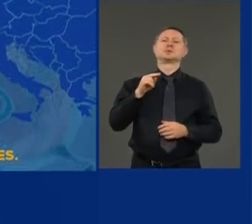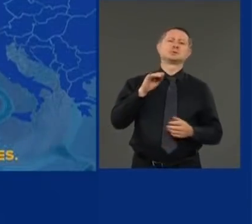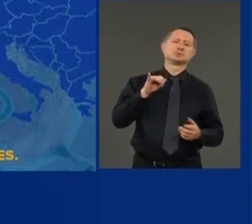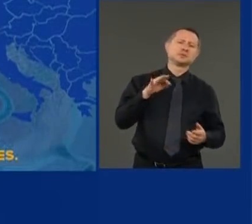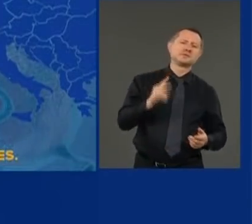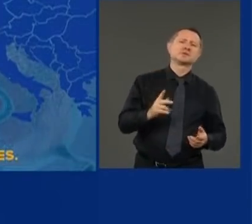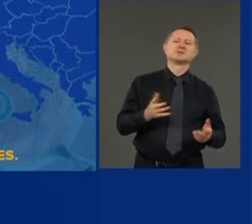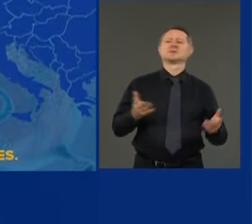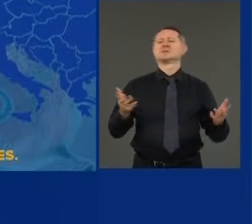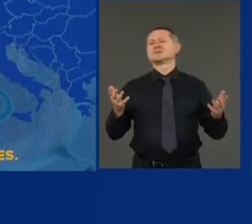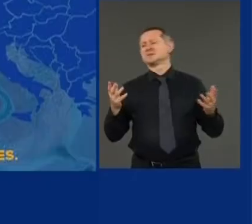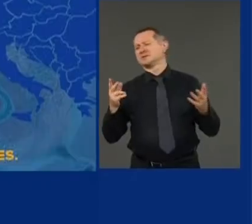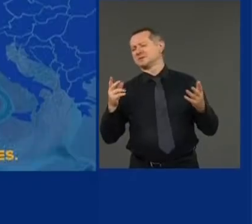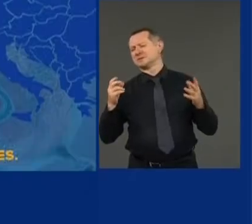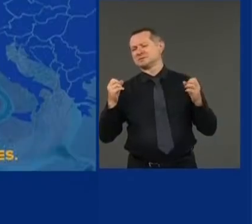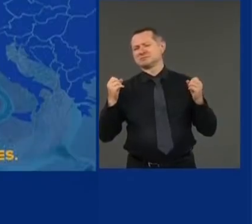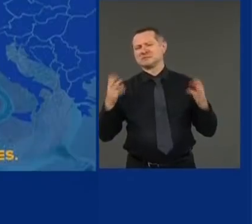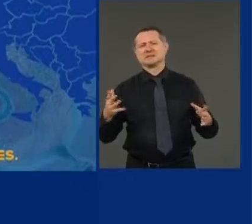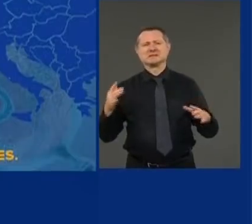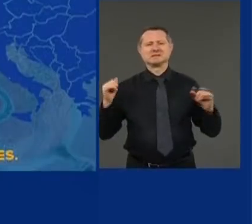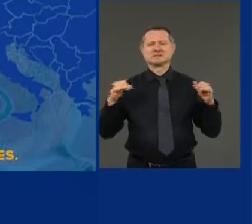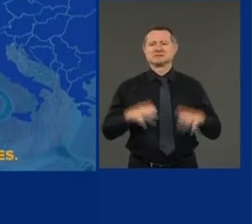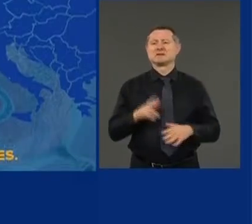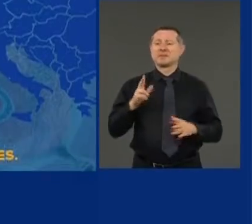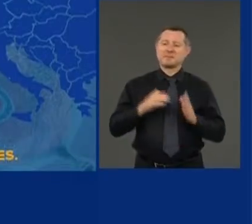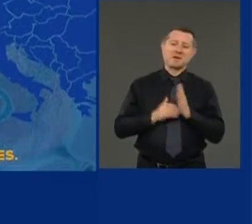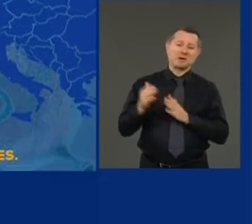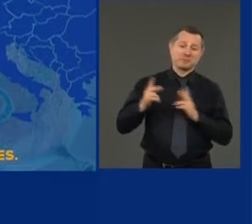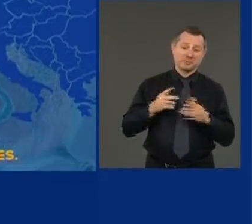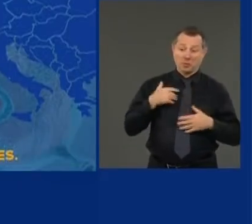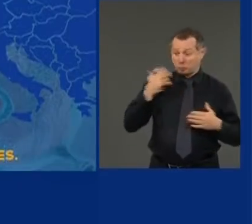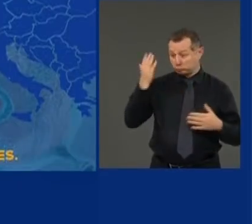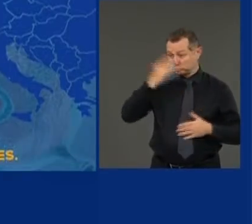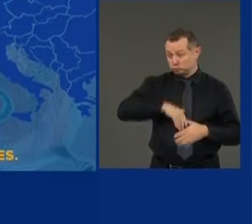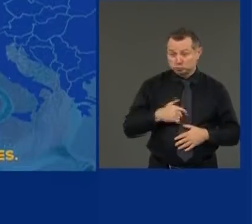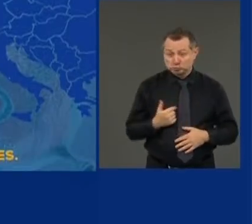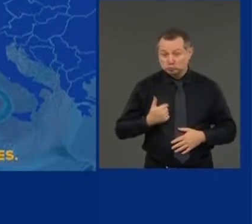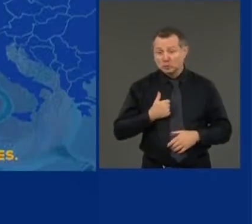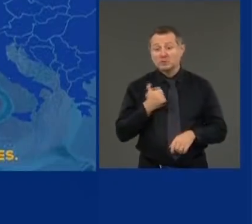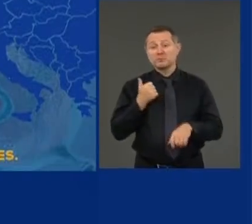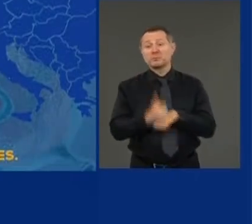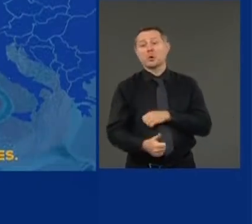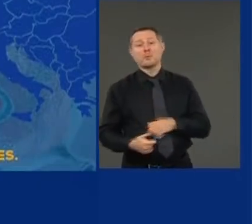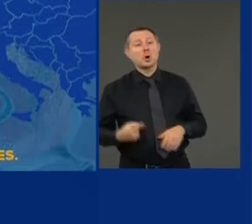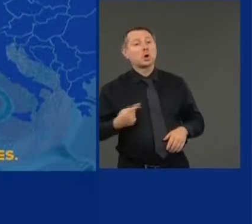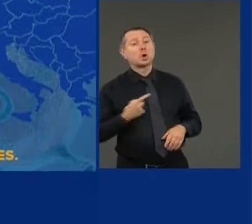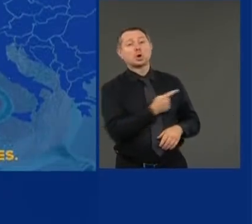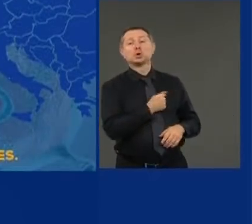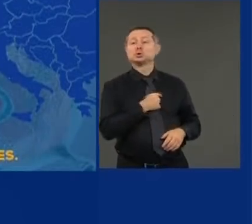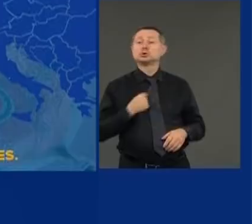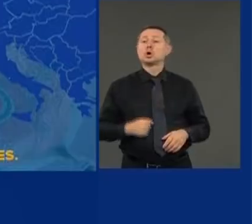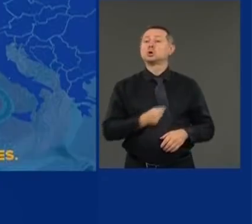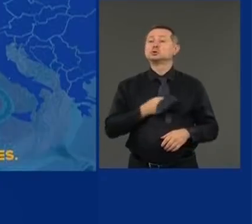IT GOT ON A PLANE IN EUROPE AND IT LANDED AT JFK AND NEWARK AND THAT'S WHY WE HAD THE SPIKE.